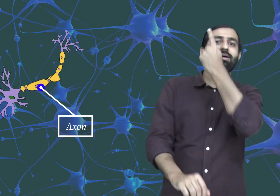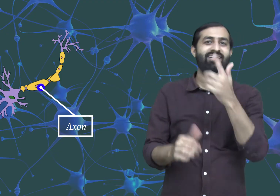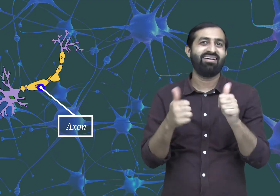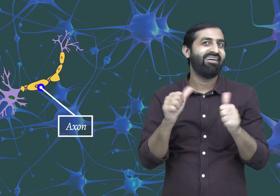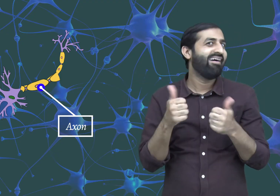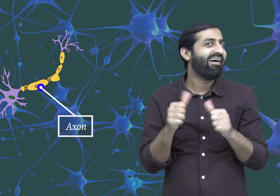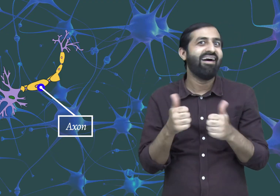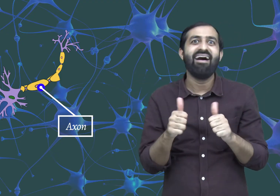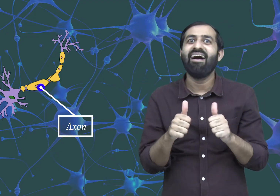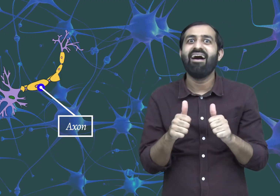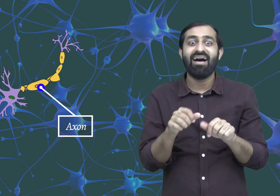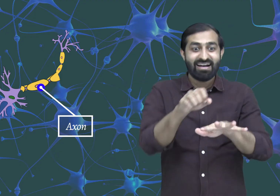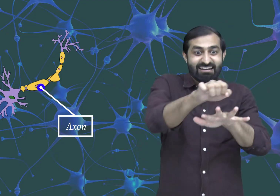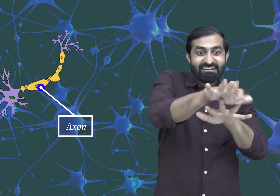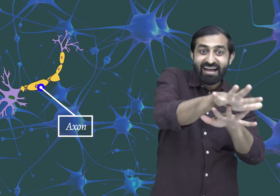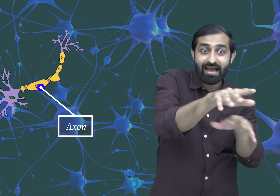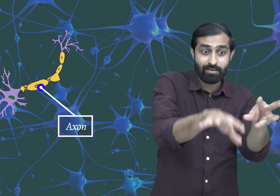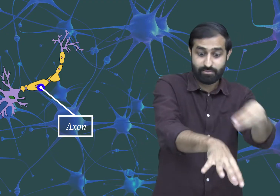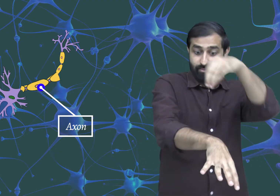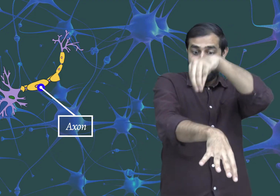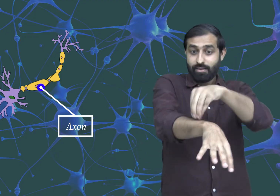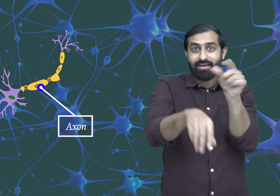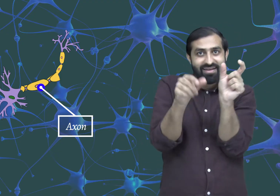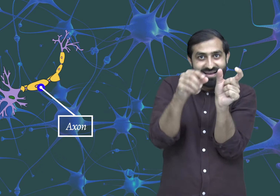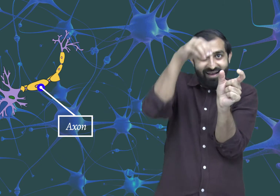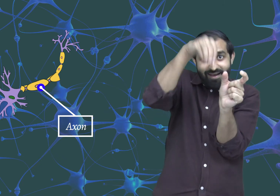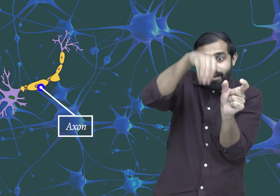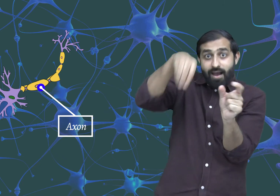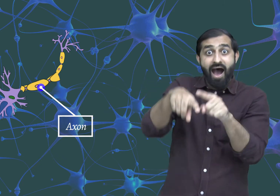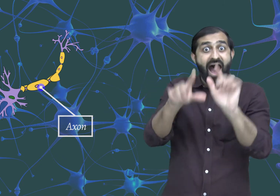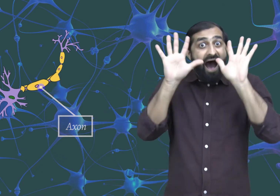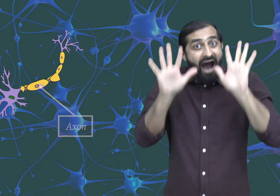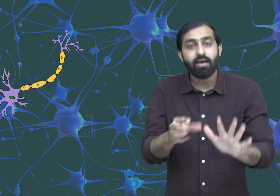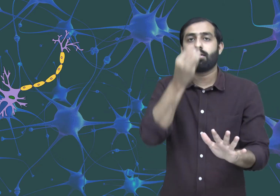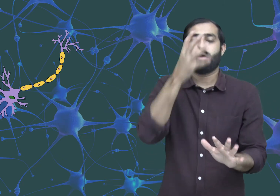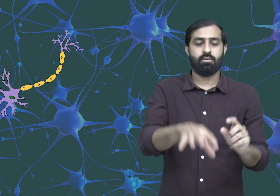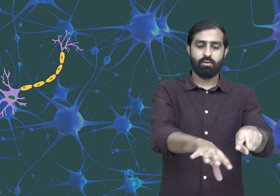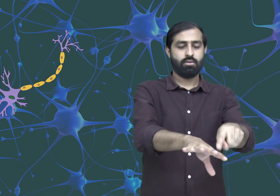of information to different neurons will not be possible. Axons take information away from